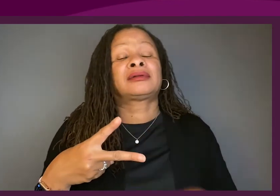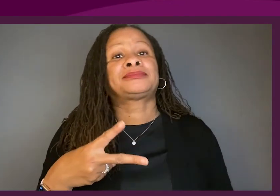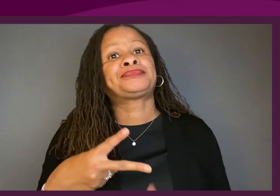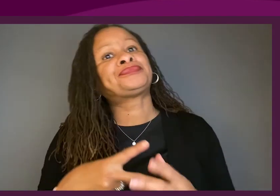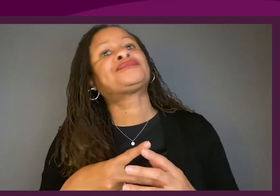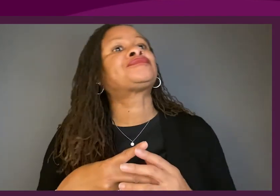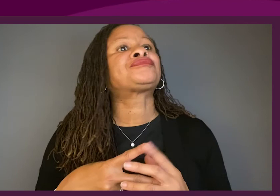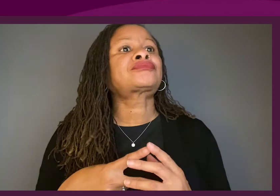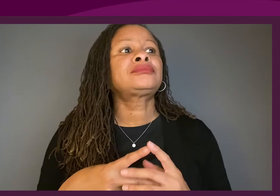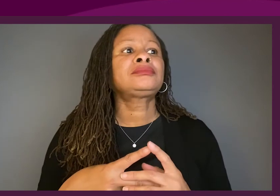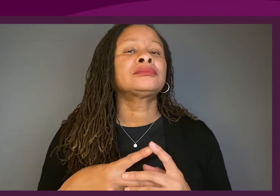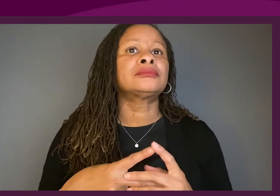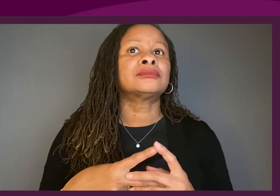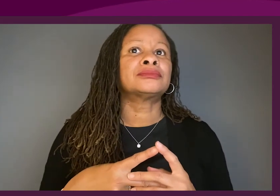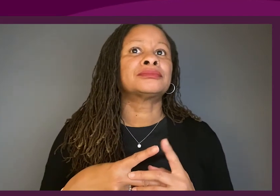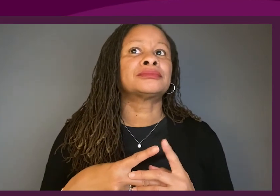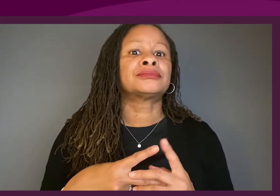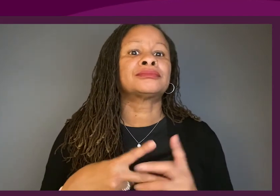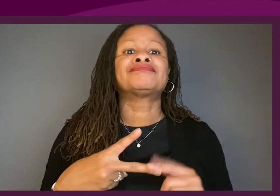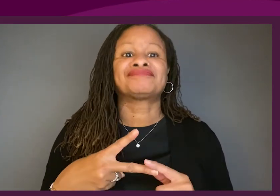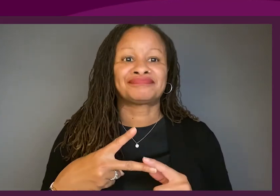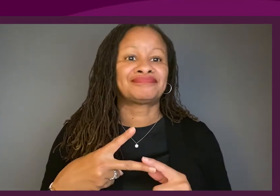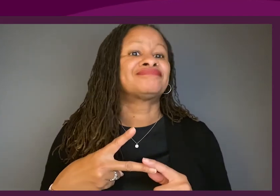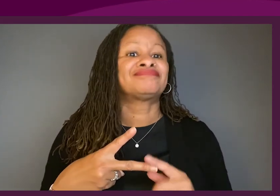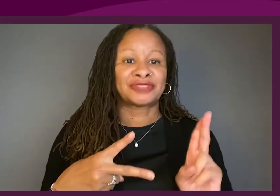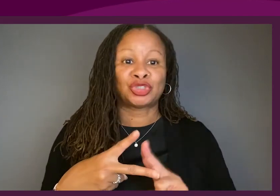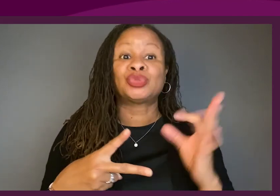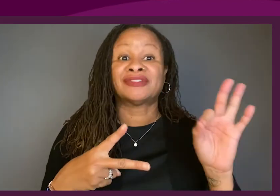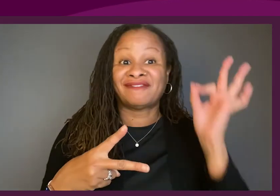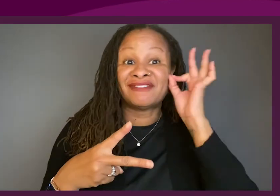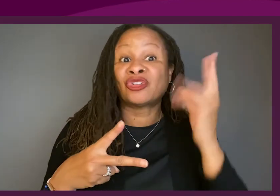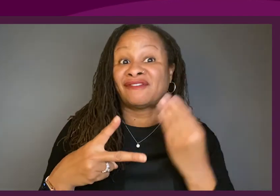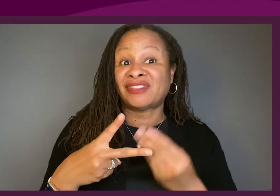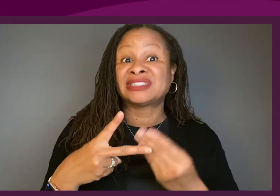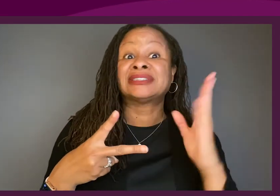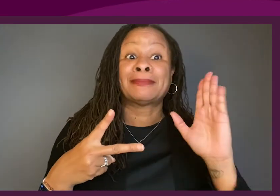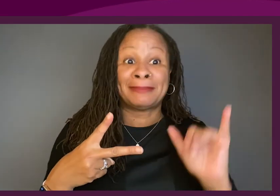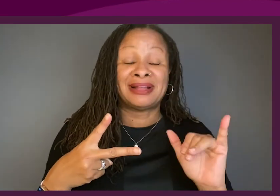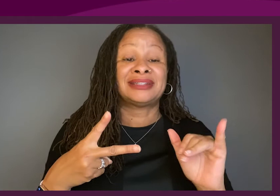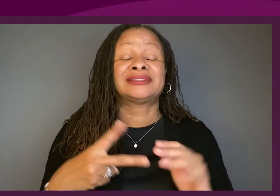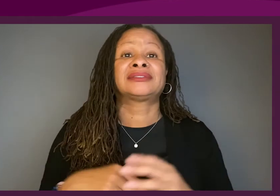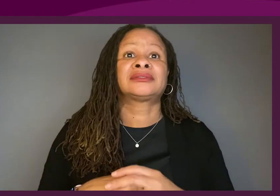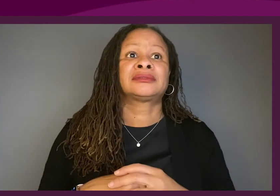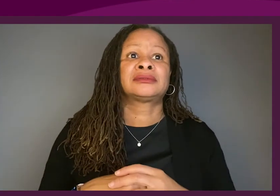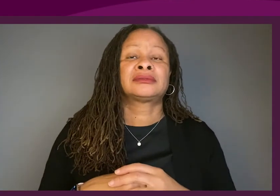So that could be a state government, that could be a local government, that could be